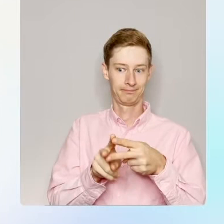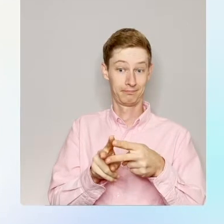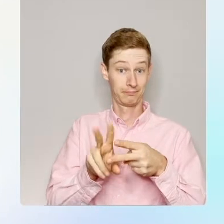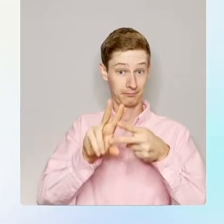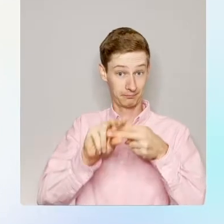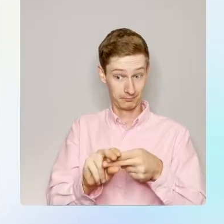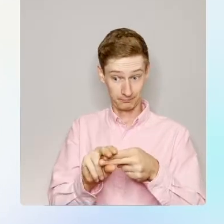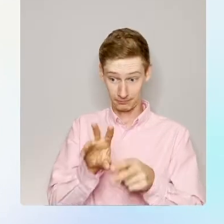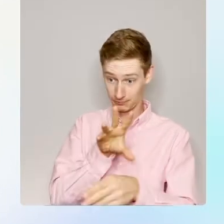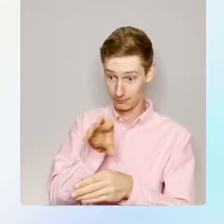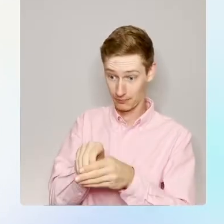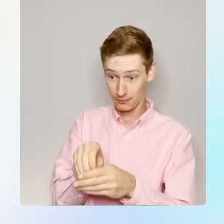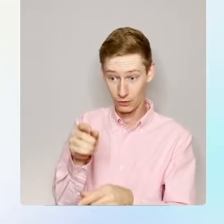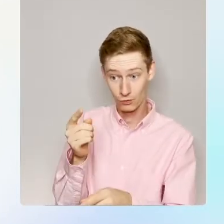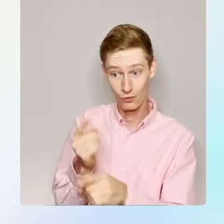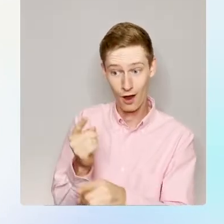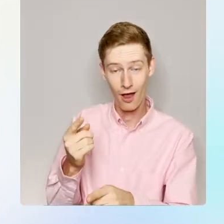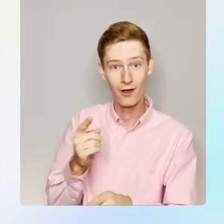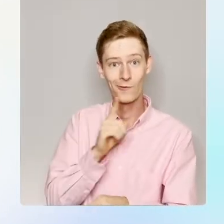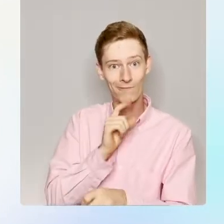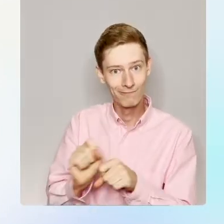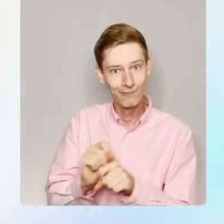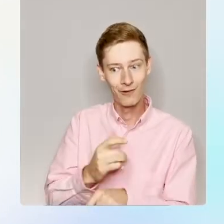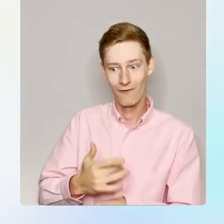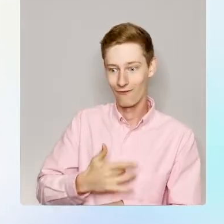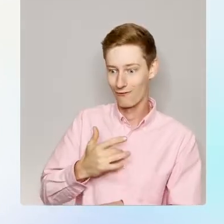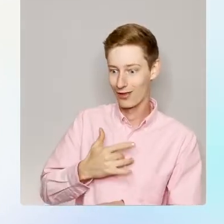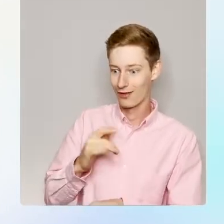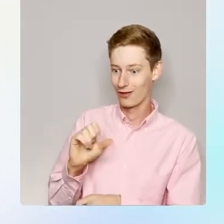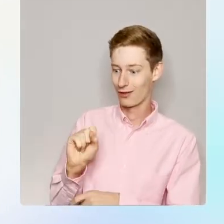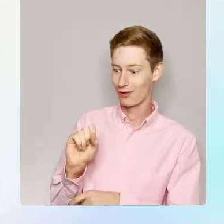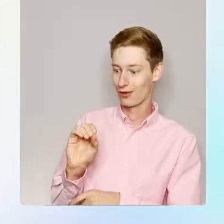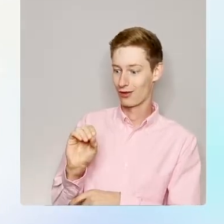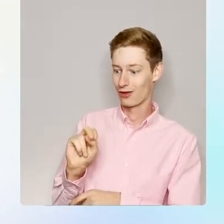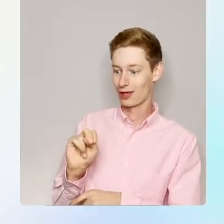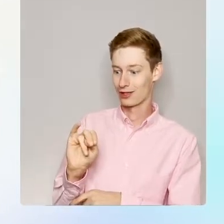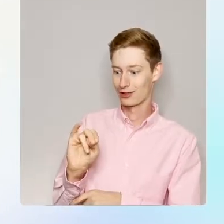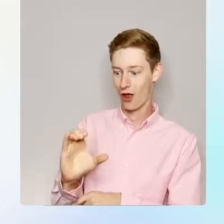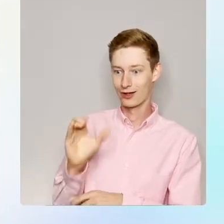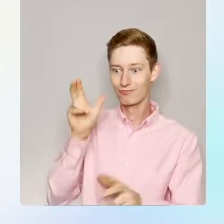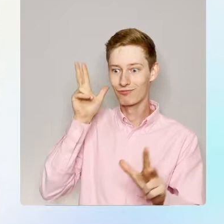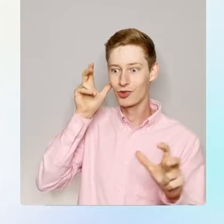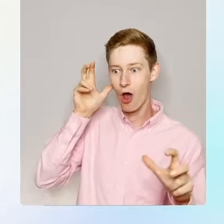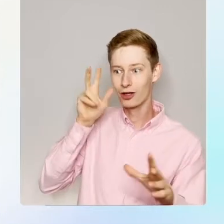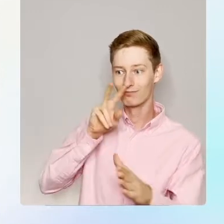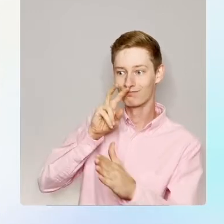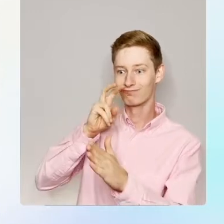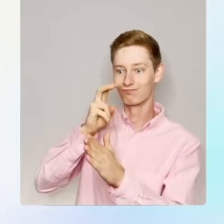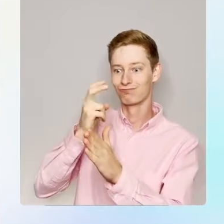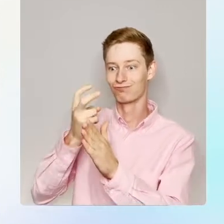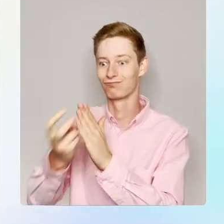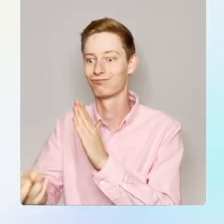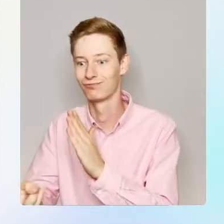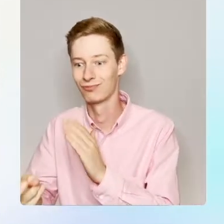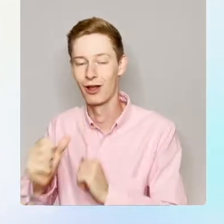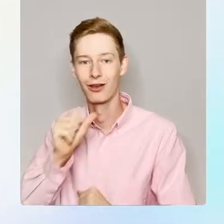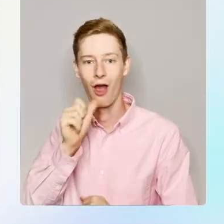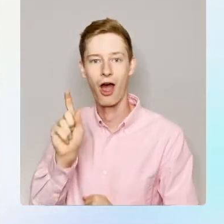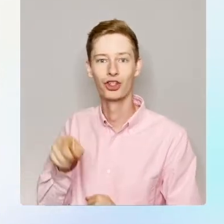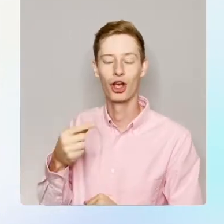we truly feel sonically teleported into the worlds we've created, rather than just observing them through a screen.